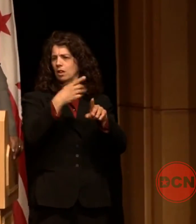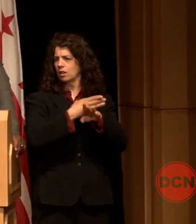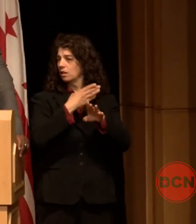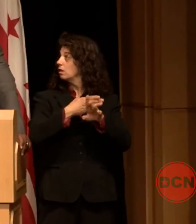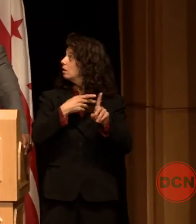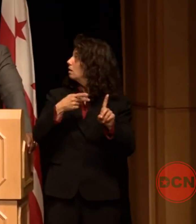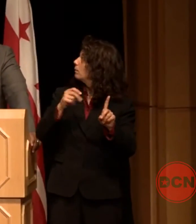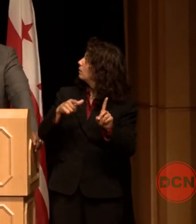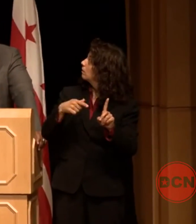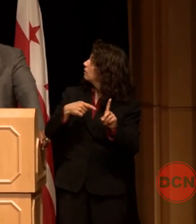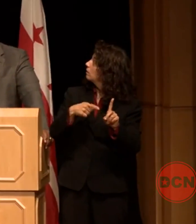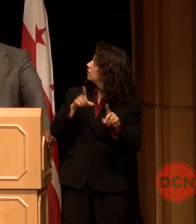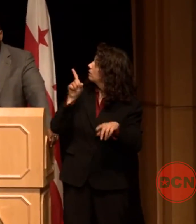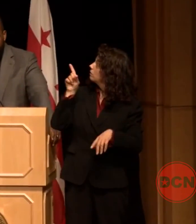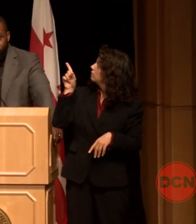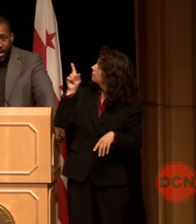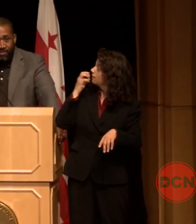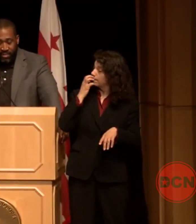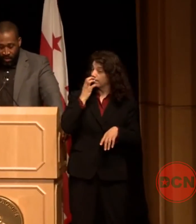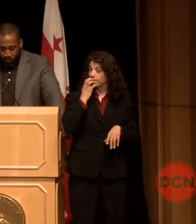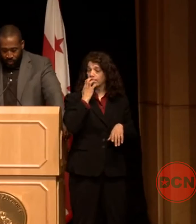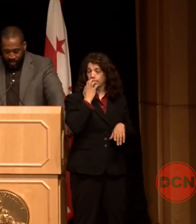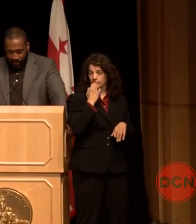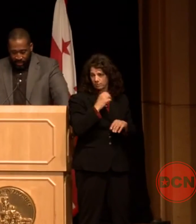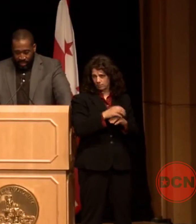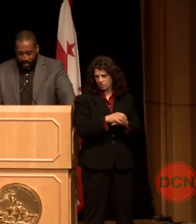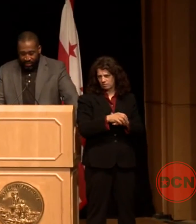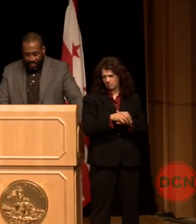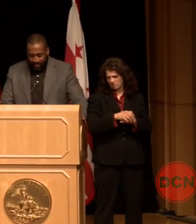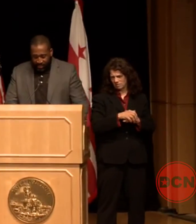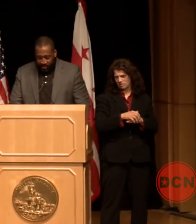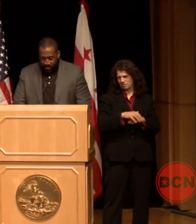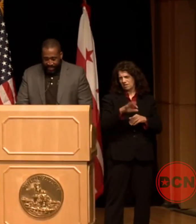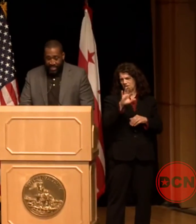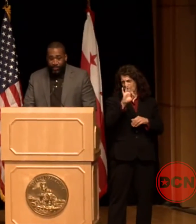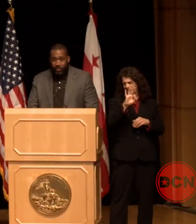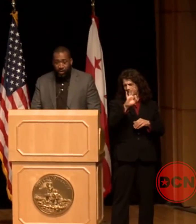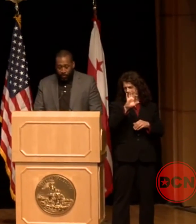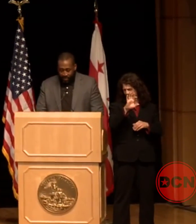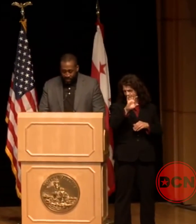AT 972 OHIO DRIVE SOUTHWEST ADJACENT TO THE EAST POTOMAC